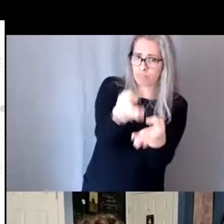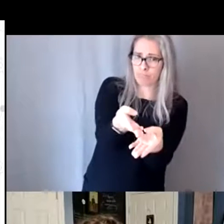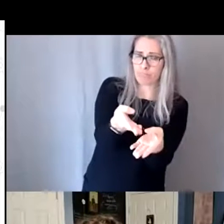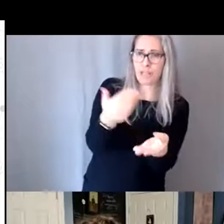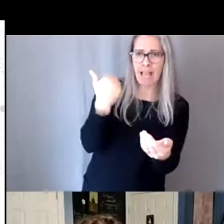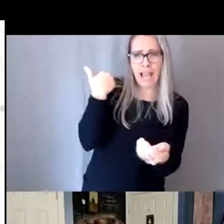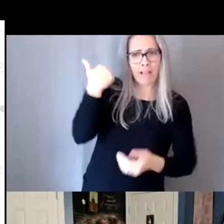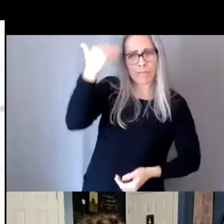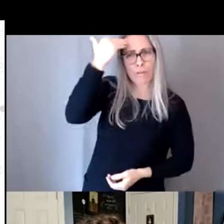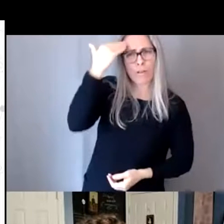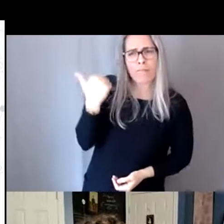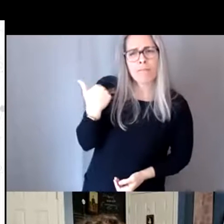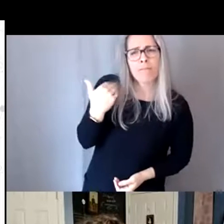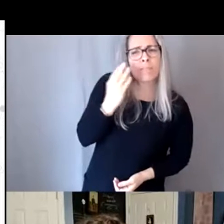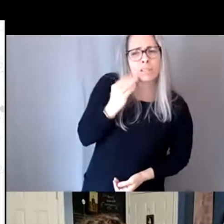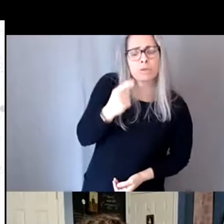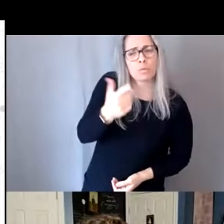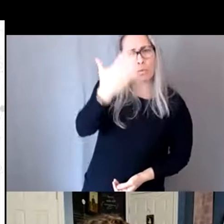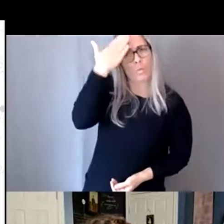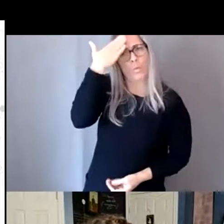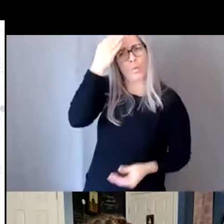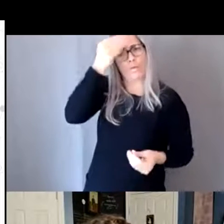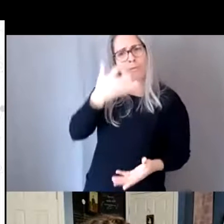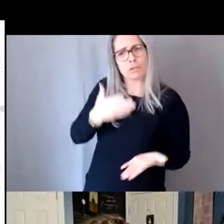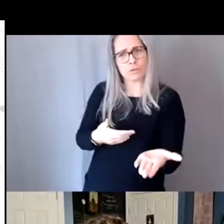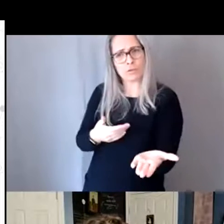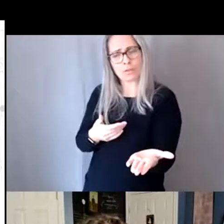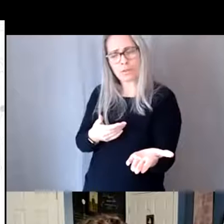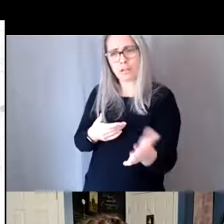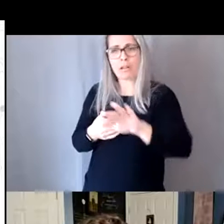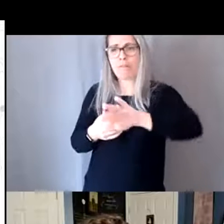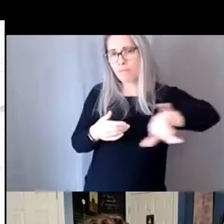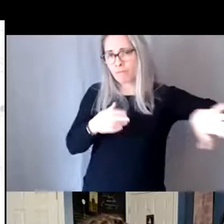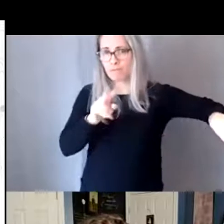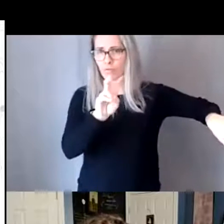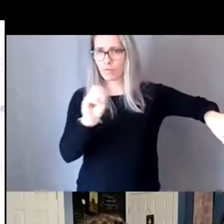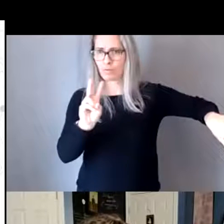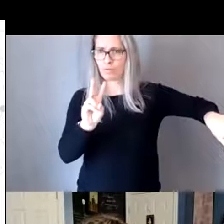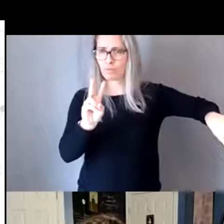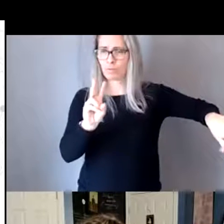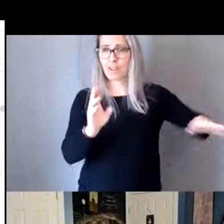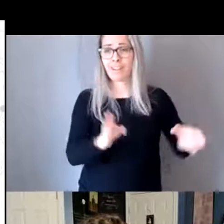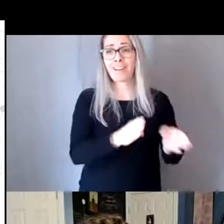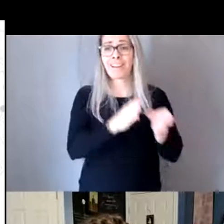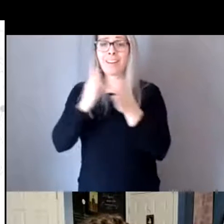knowledgeable or as a knower and then in our 2007 edition of the book